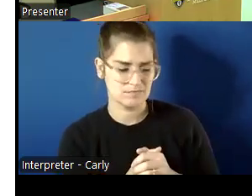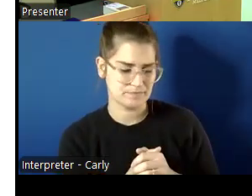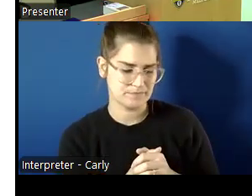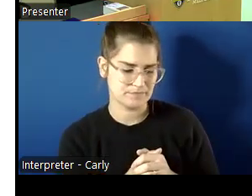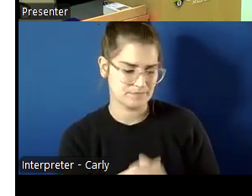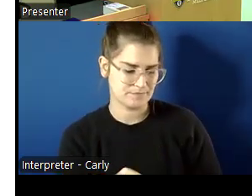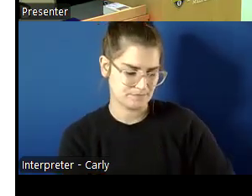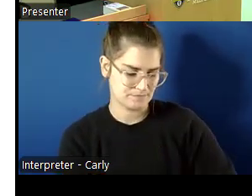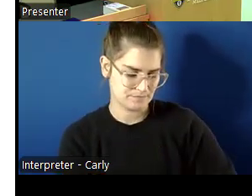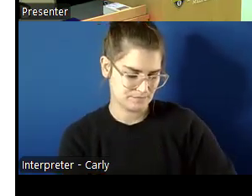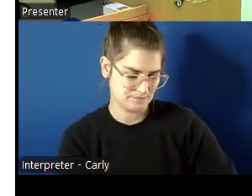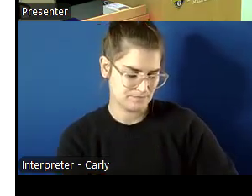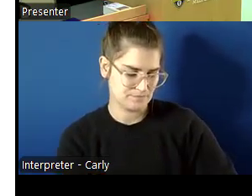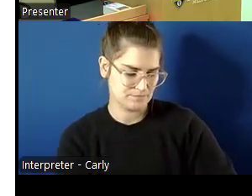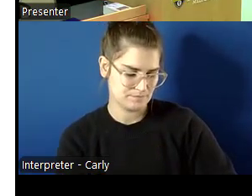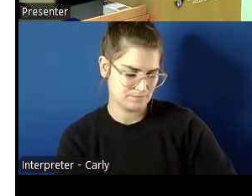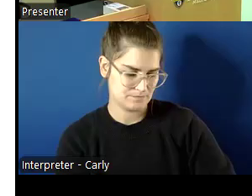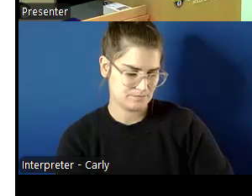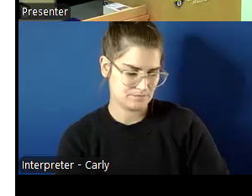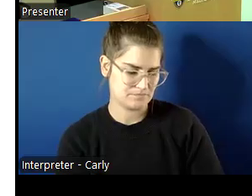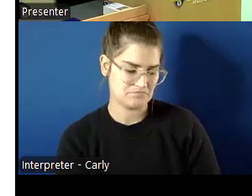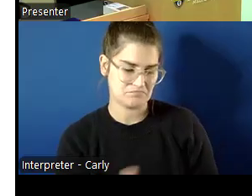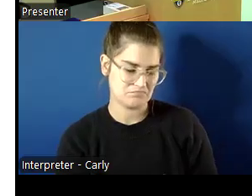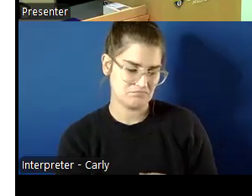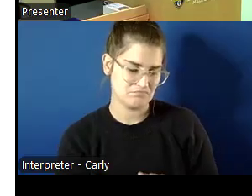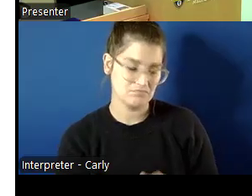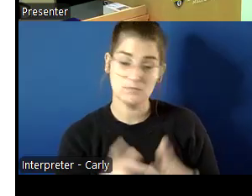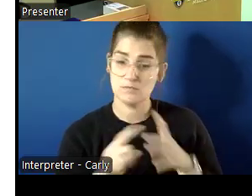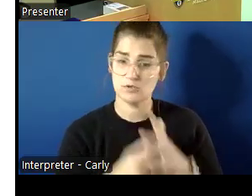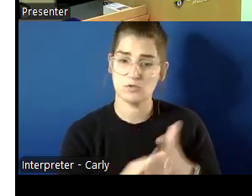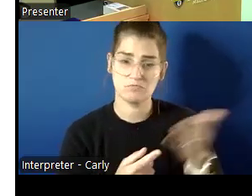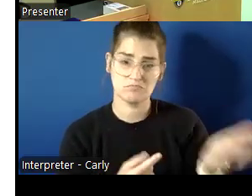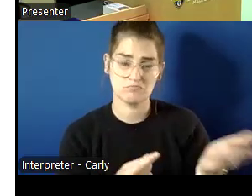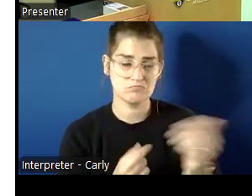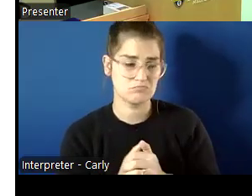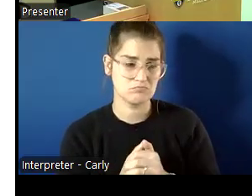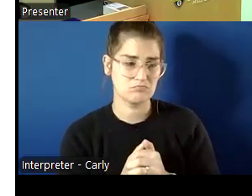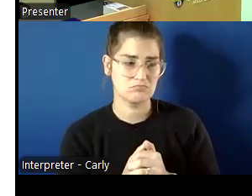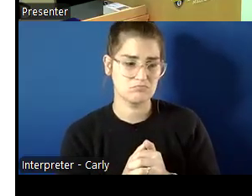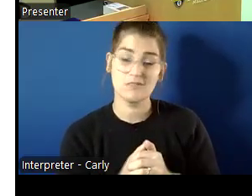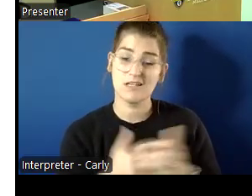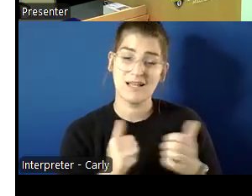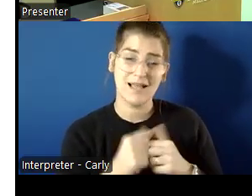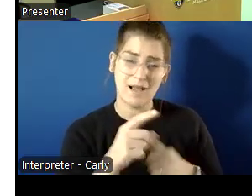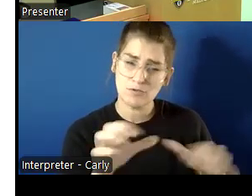How do you broach that? Um, starting out with, as I suggested, how are you, as an African-American